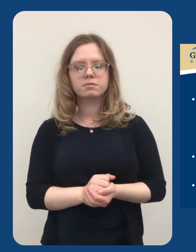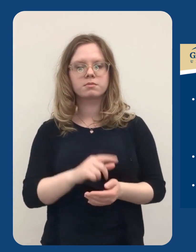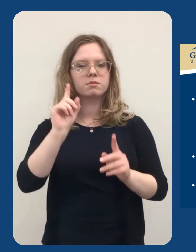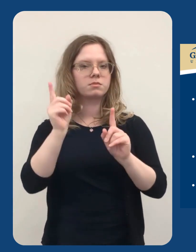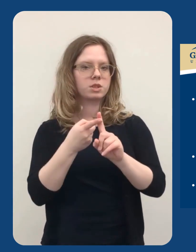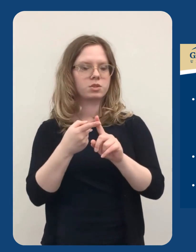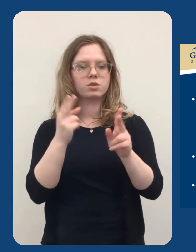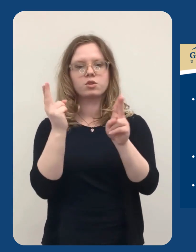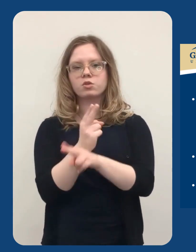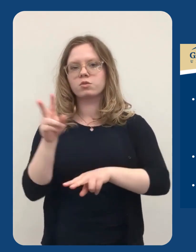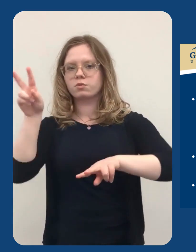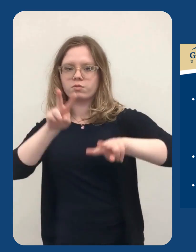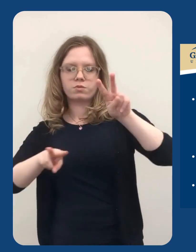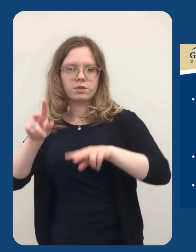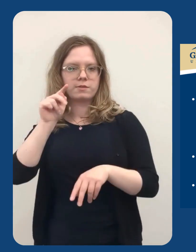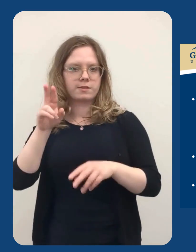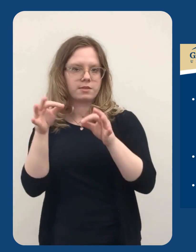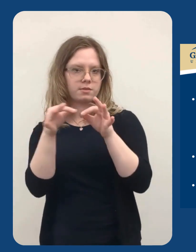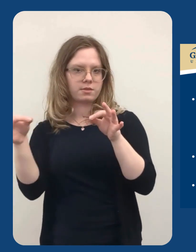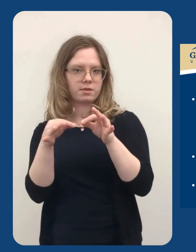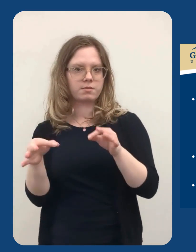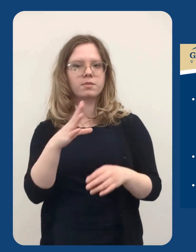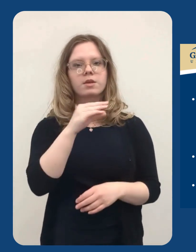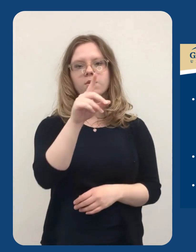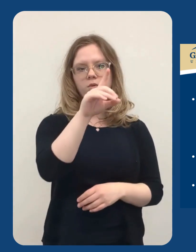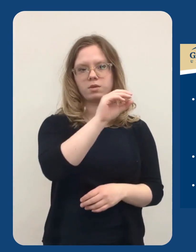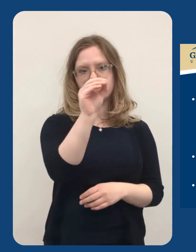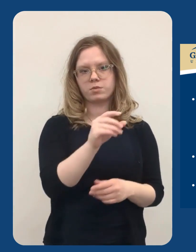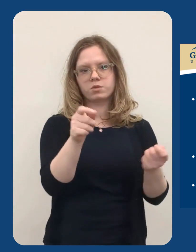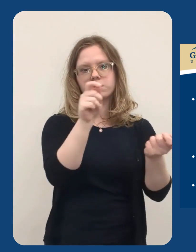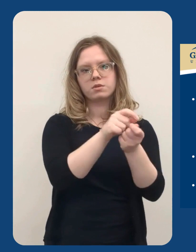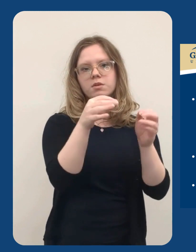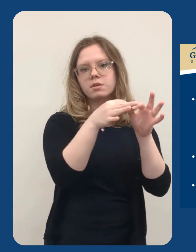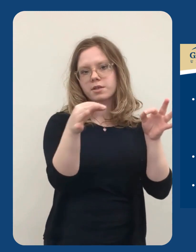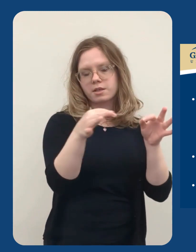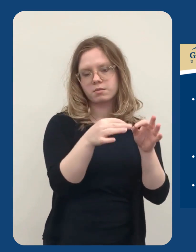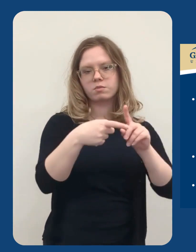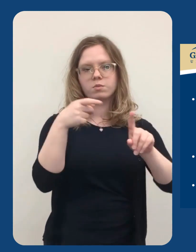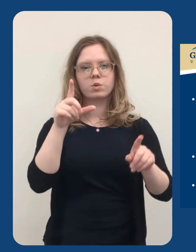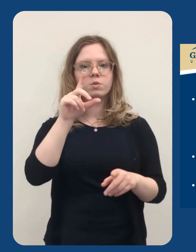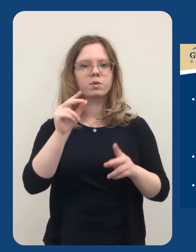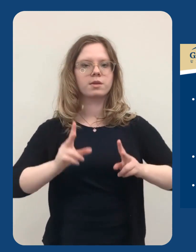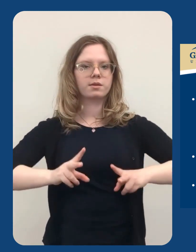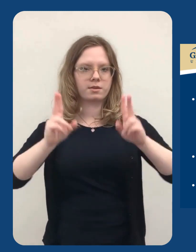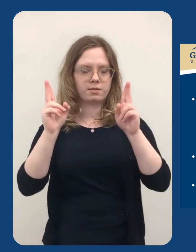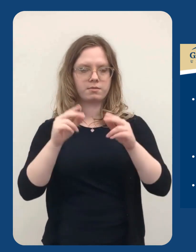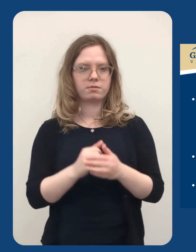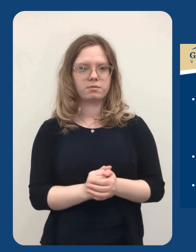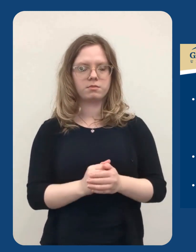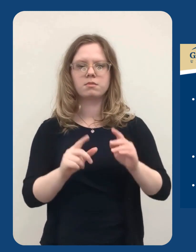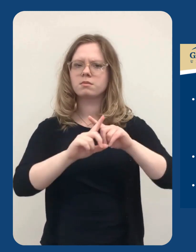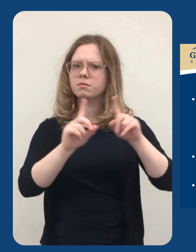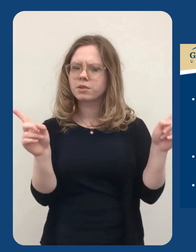Users rated TV captions and 100% accurate captions from 20 clips- however: